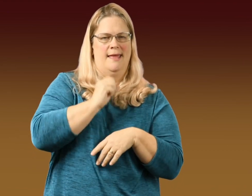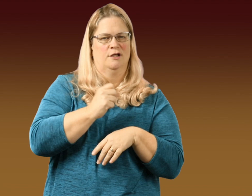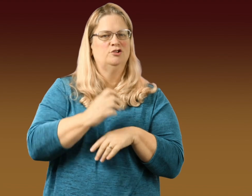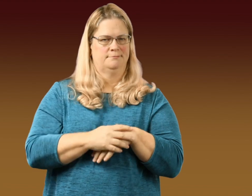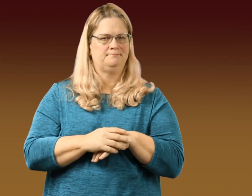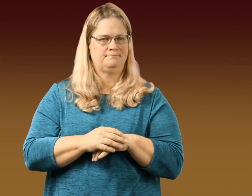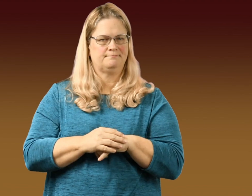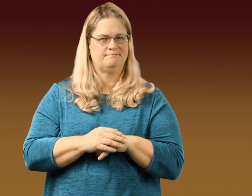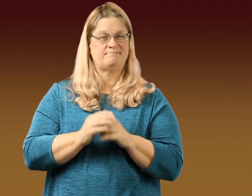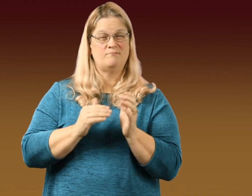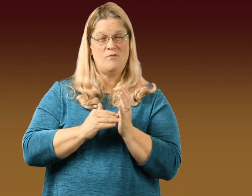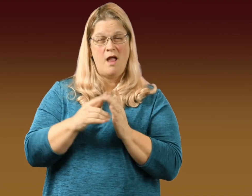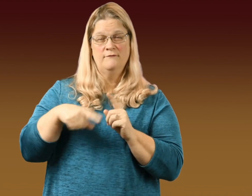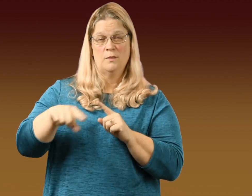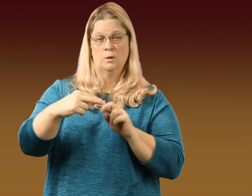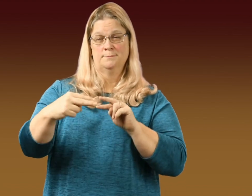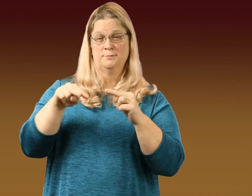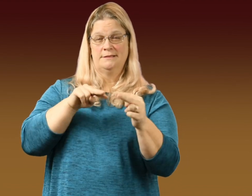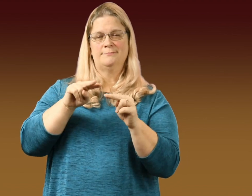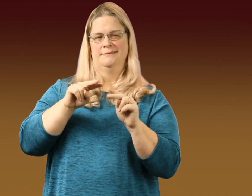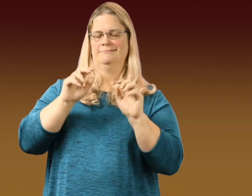And those are things that we've learned from an early age.